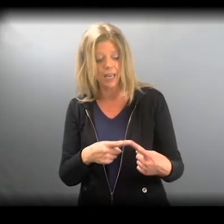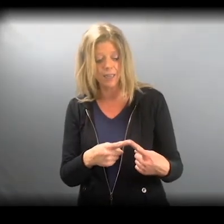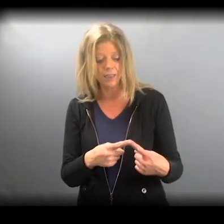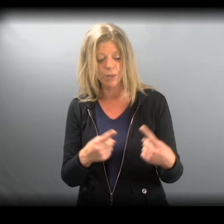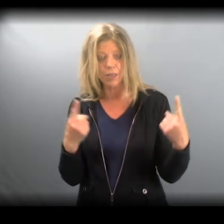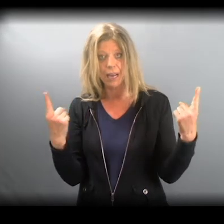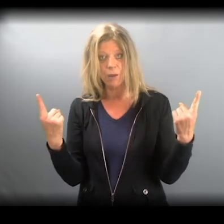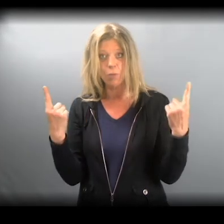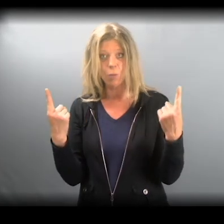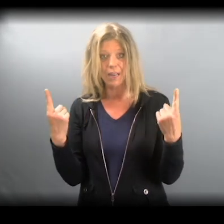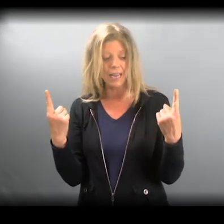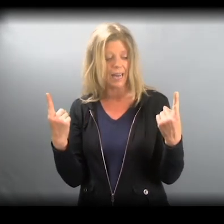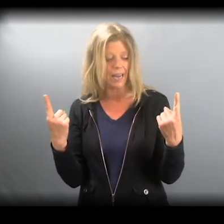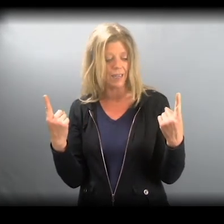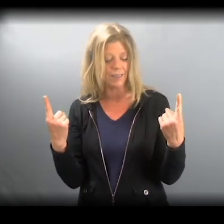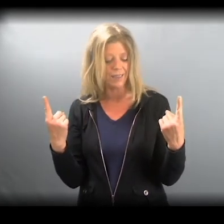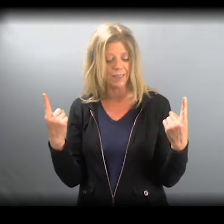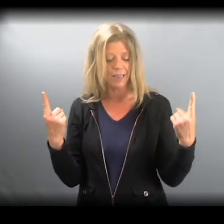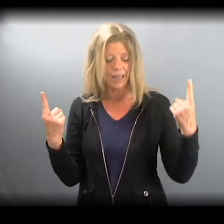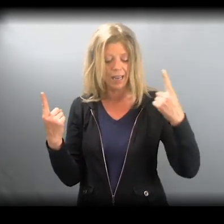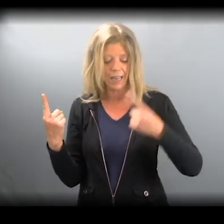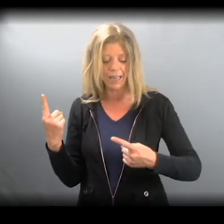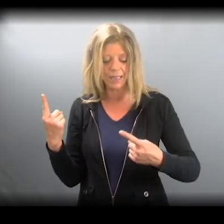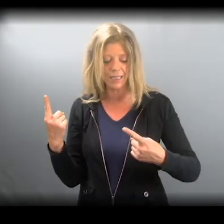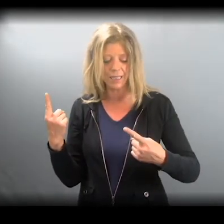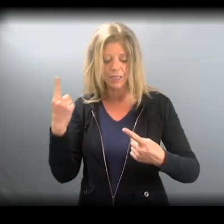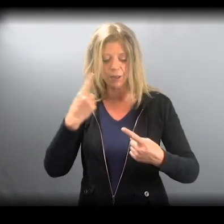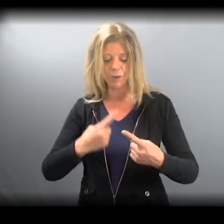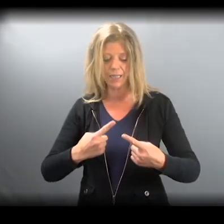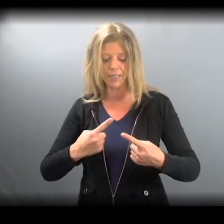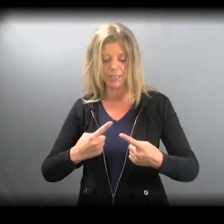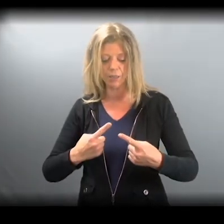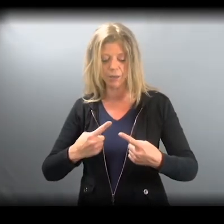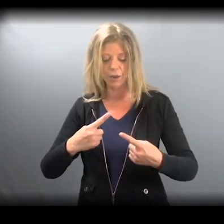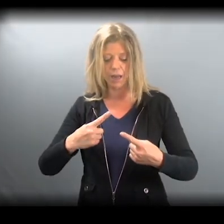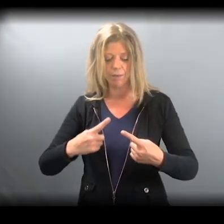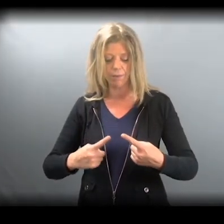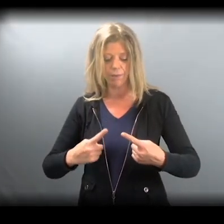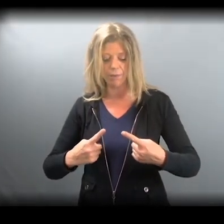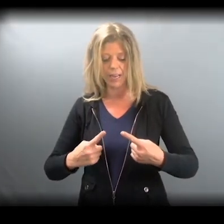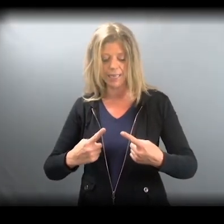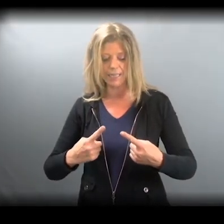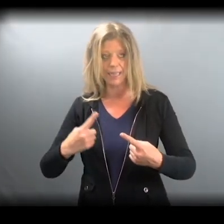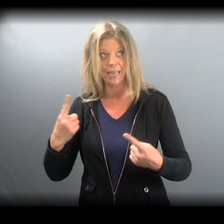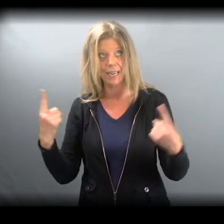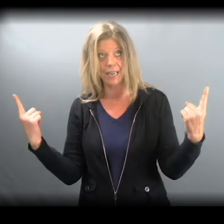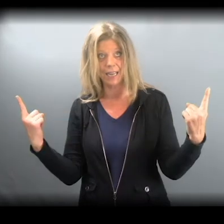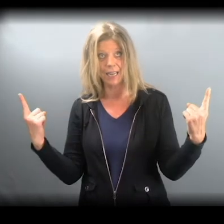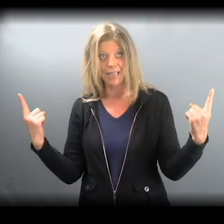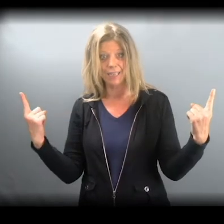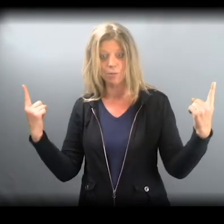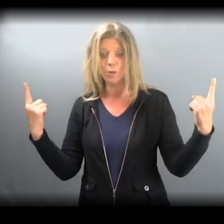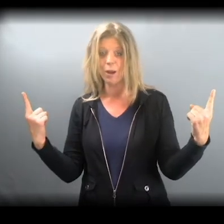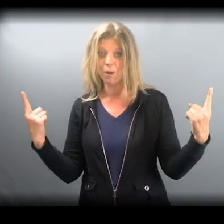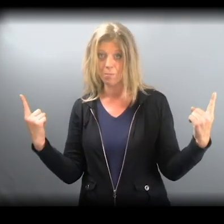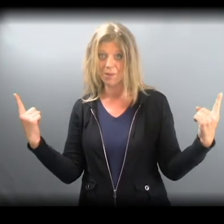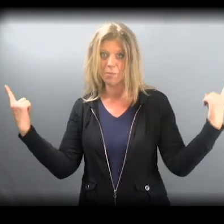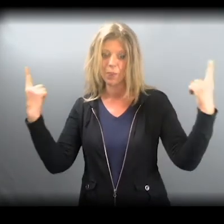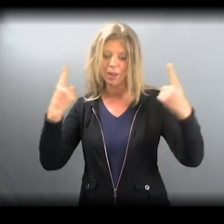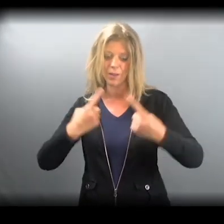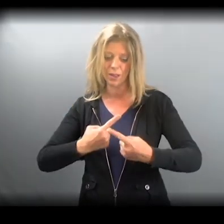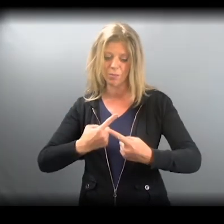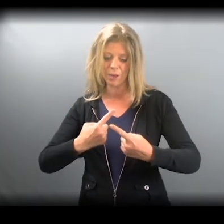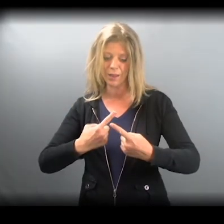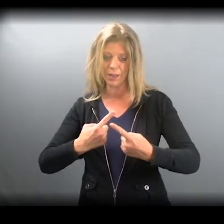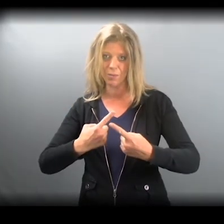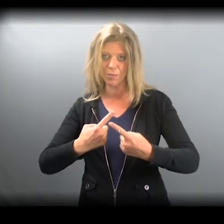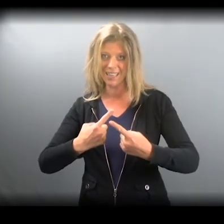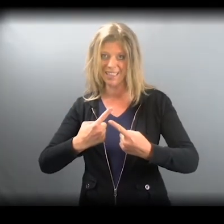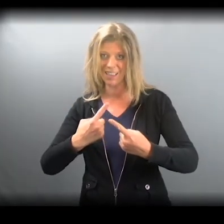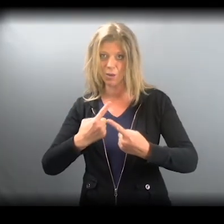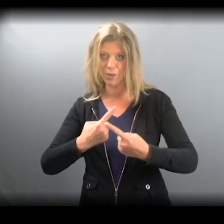So, you have 1-hands and they're going to face uh put them up and then bring them over